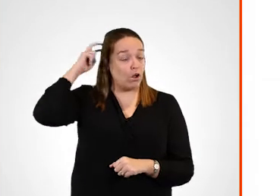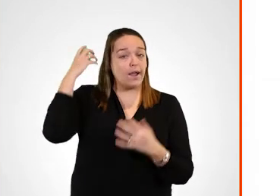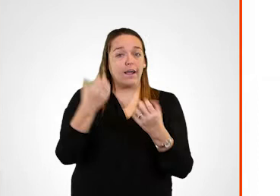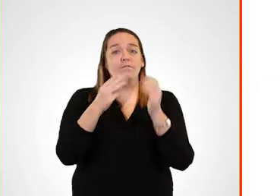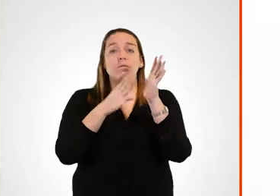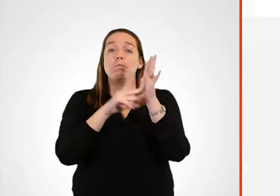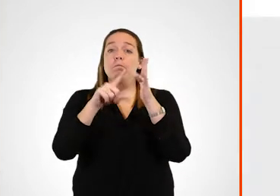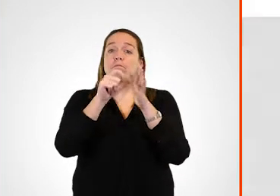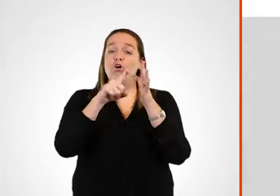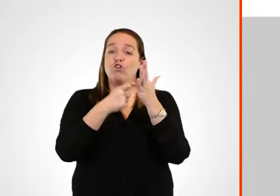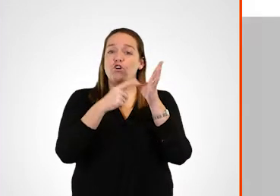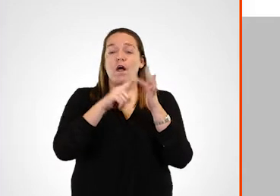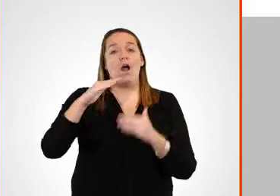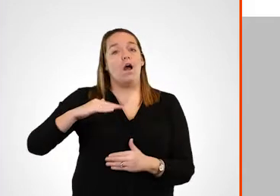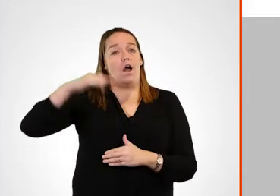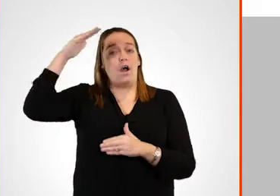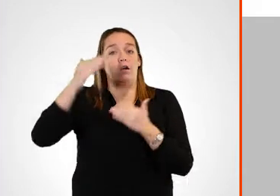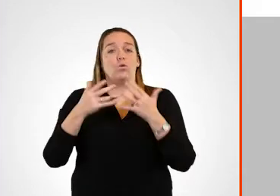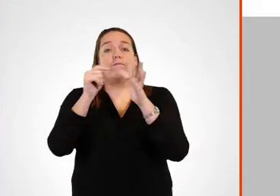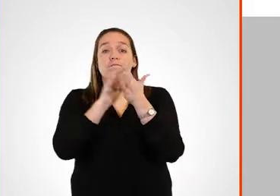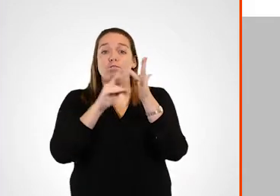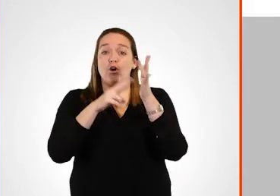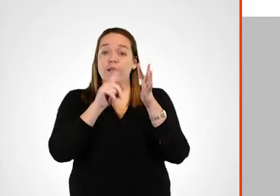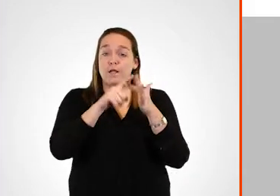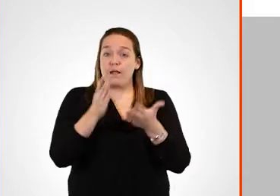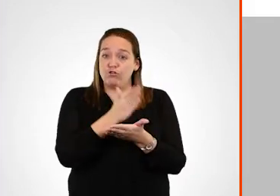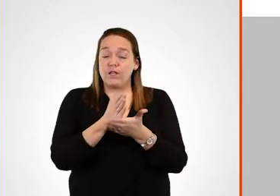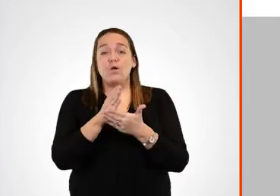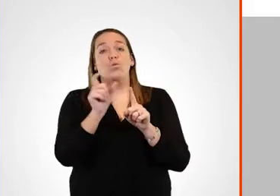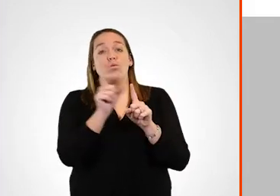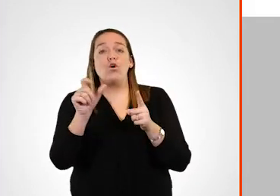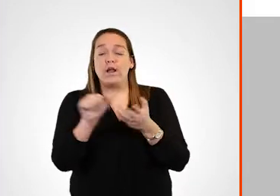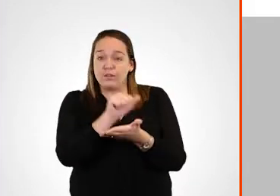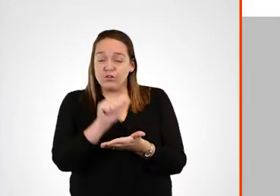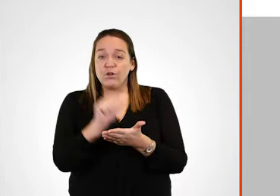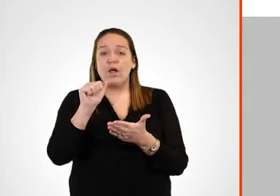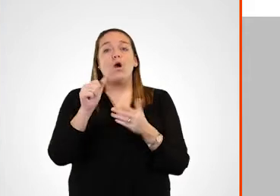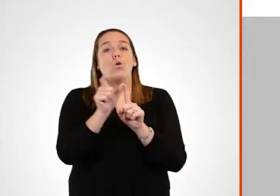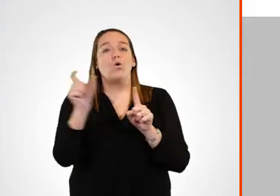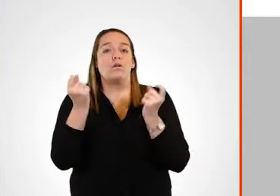scores in phoneme accuracy and word acceptability and word comprehension after 12 months.